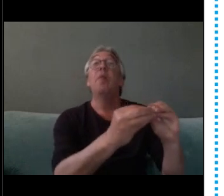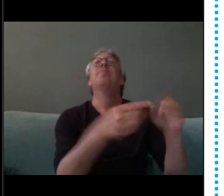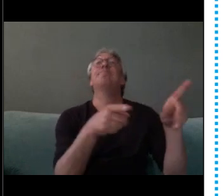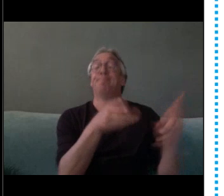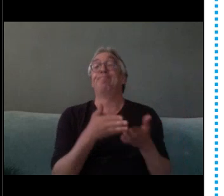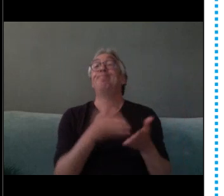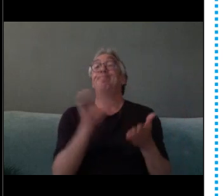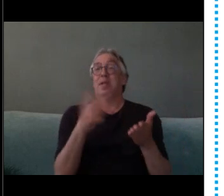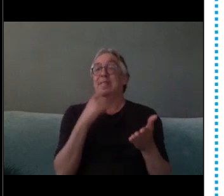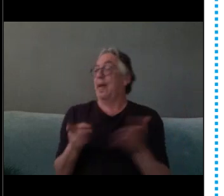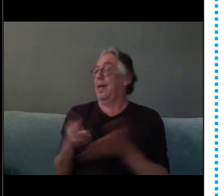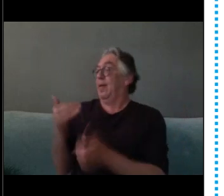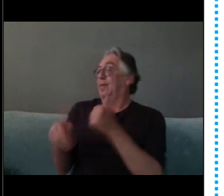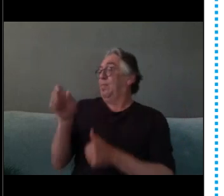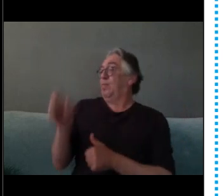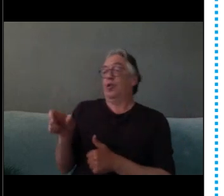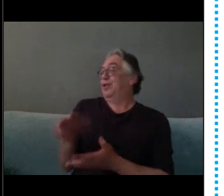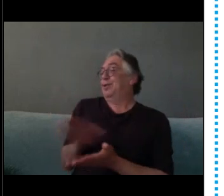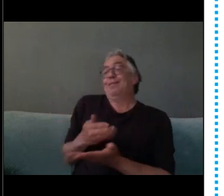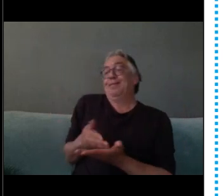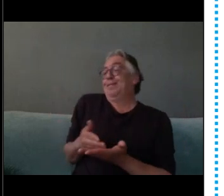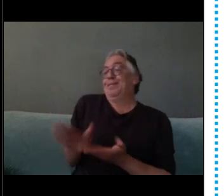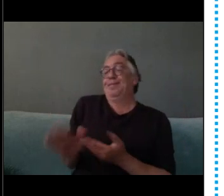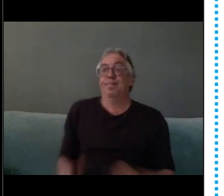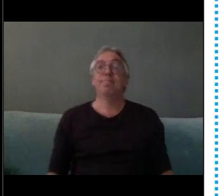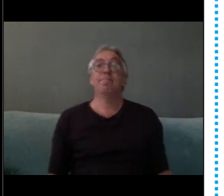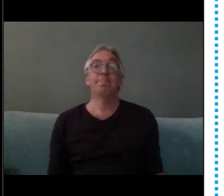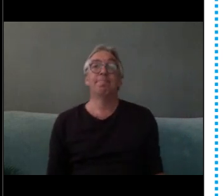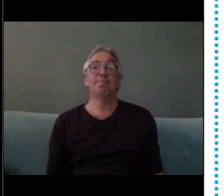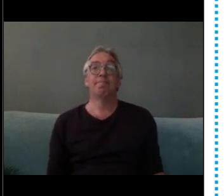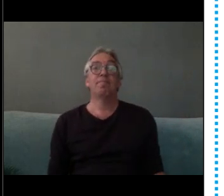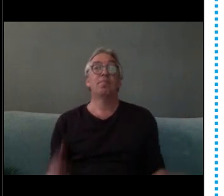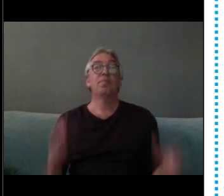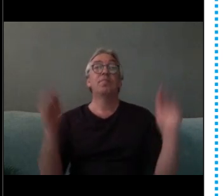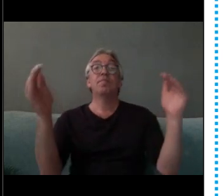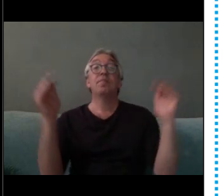about port design or ship design there are accessibility barriers.